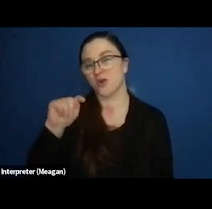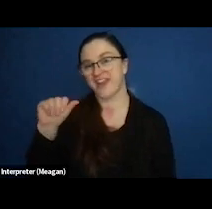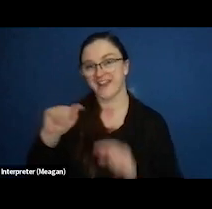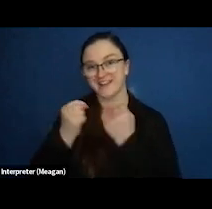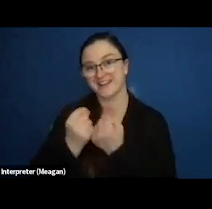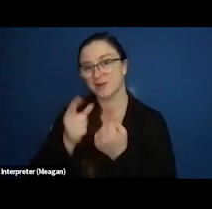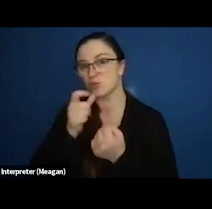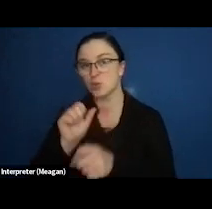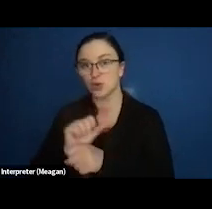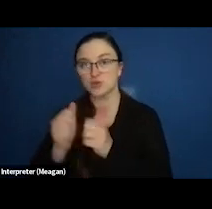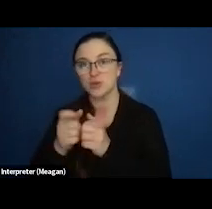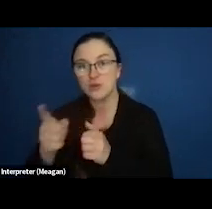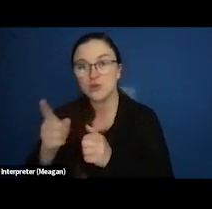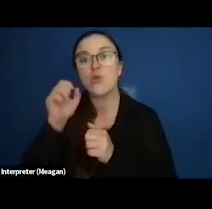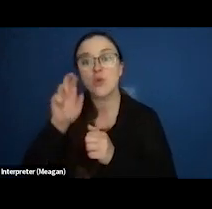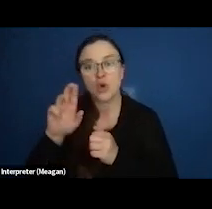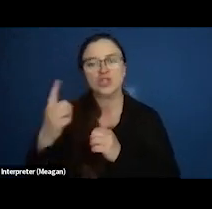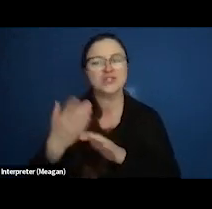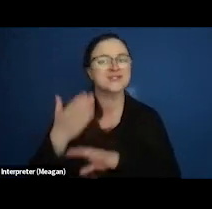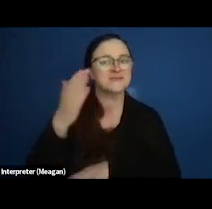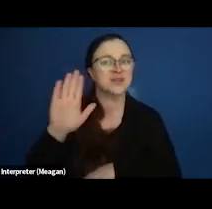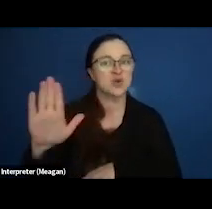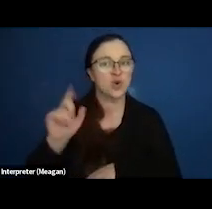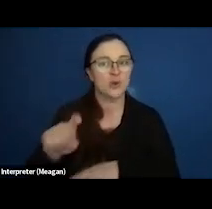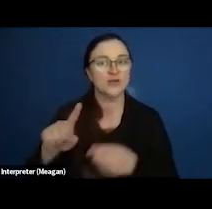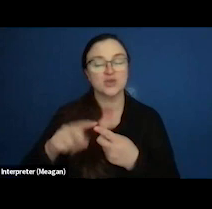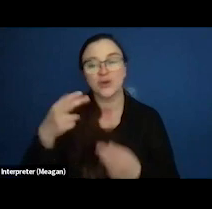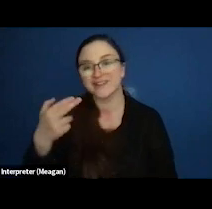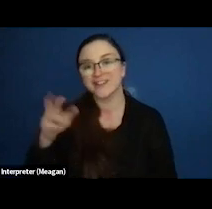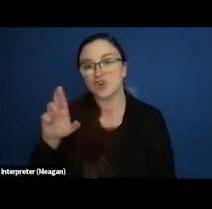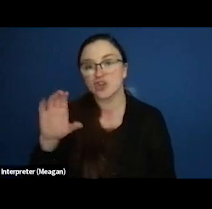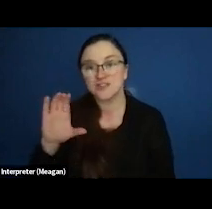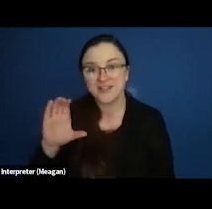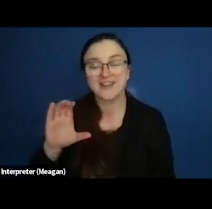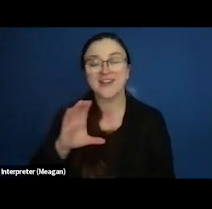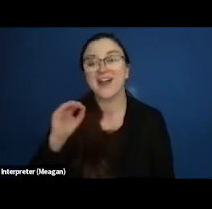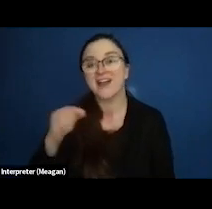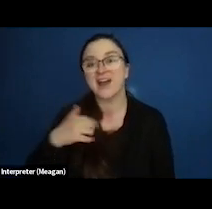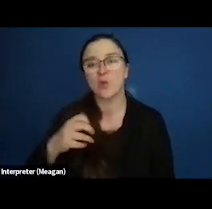Or simply just submit your question to HHRC. And I wanna copy this link,